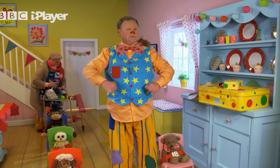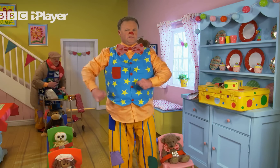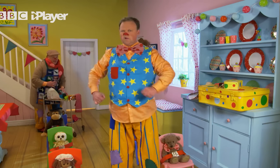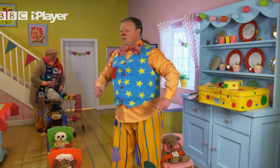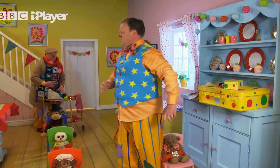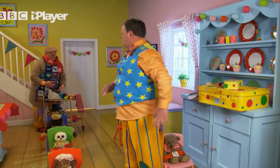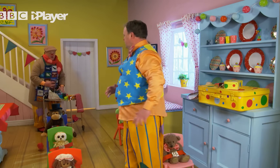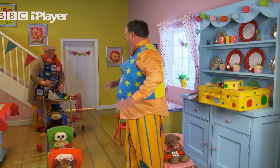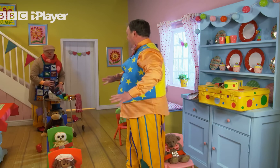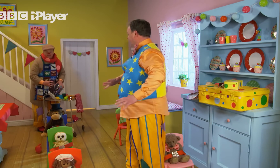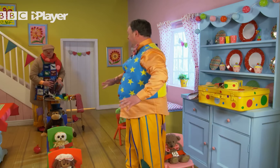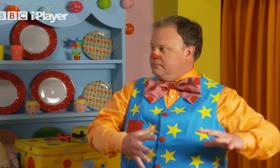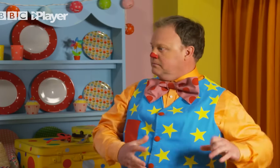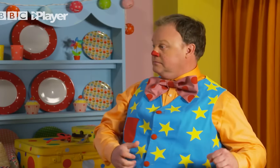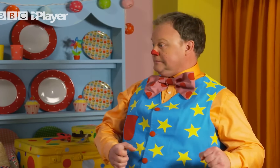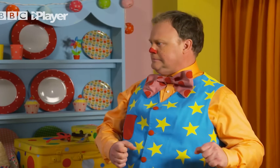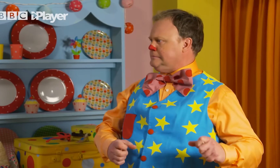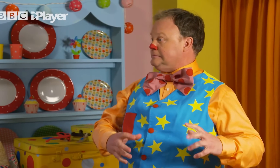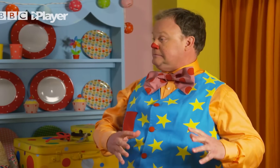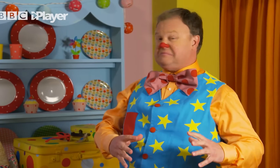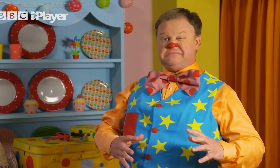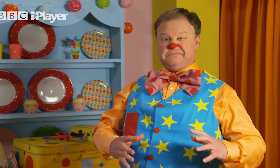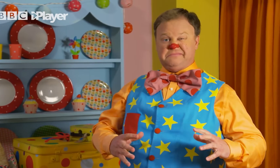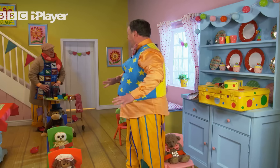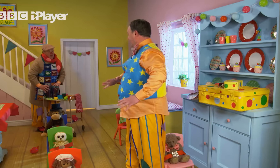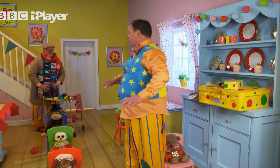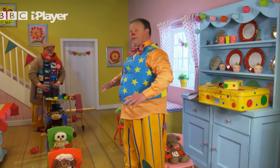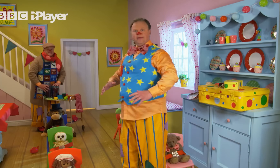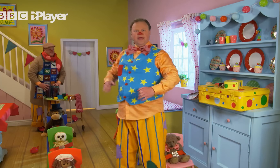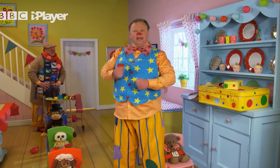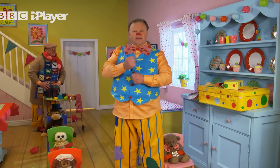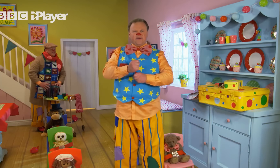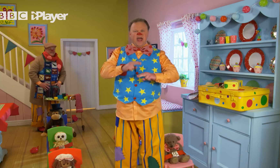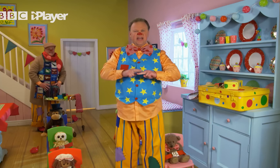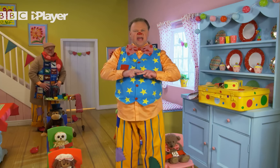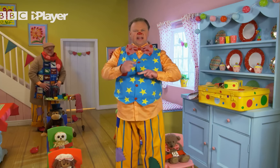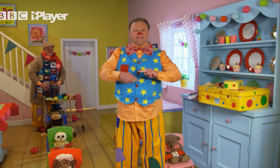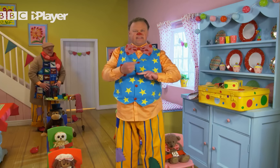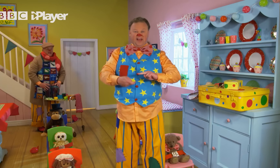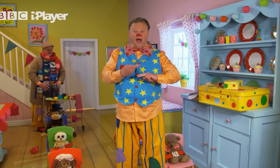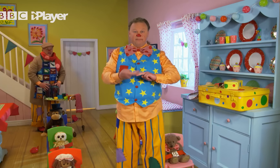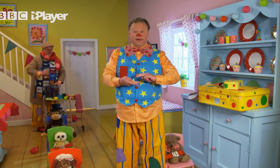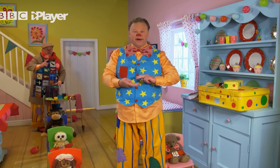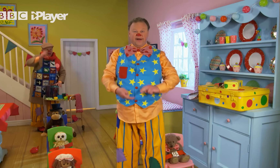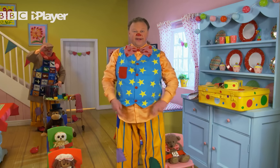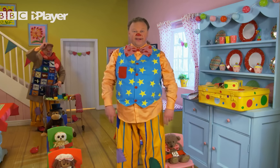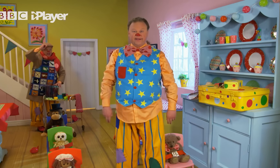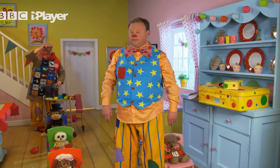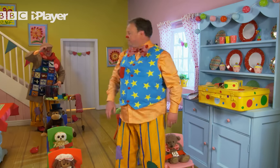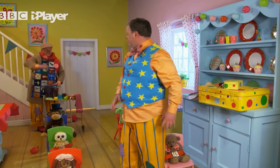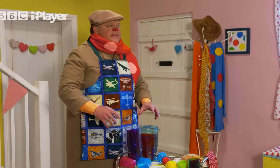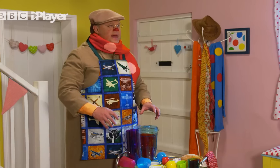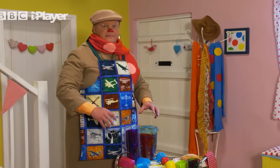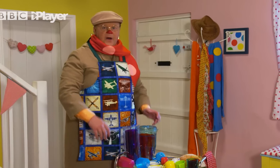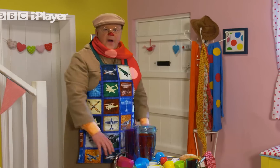cheese coffees light refreshments cakes grandad tumble the boy